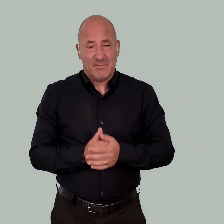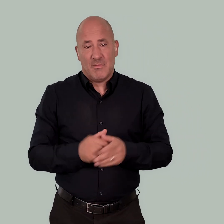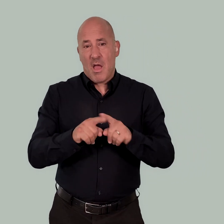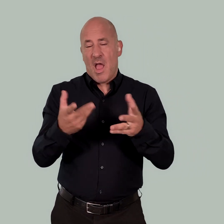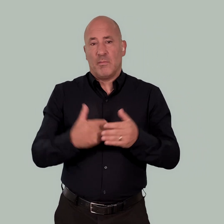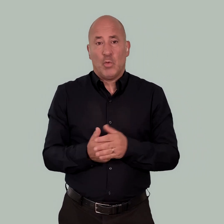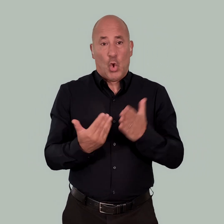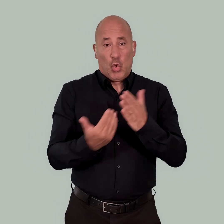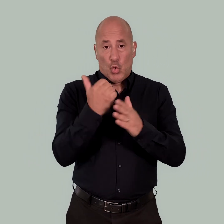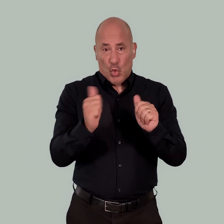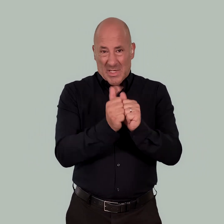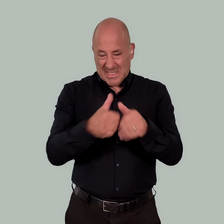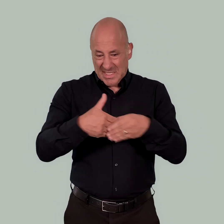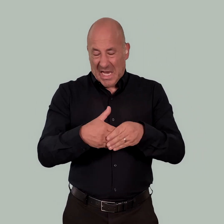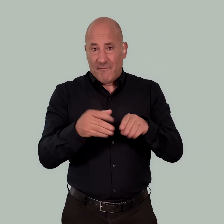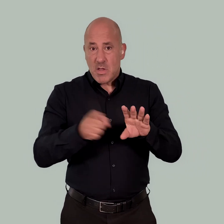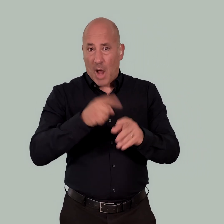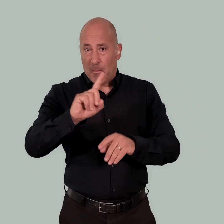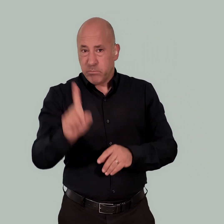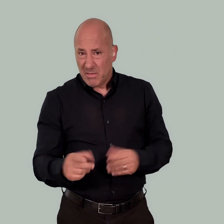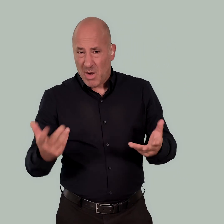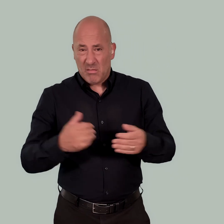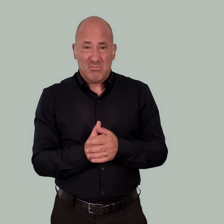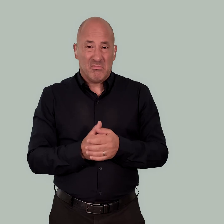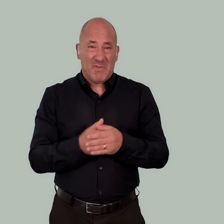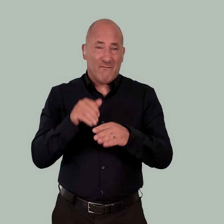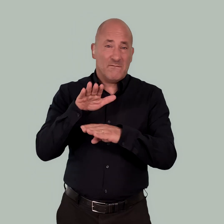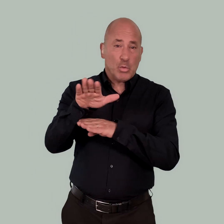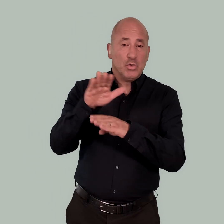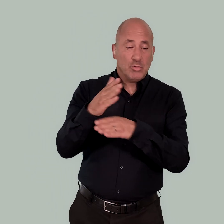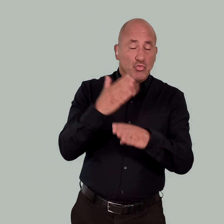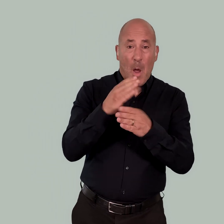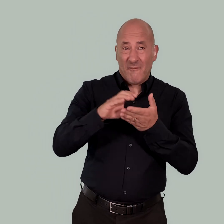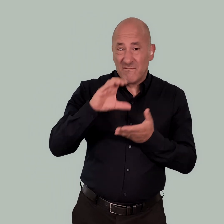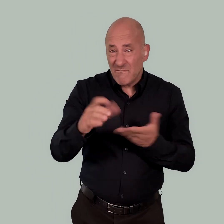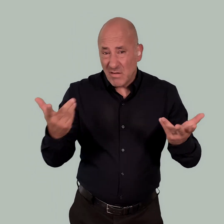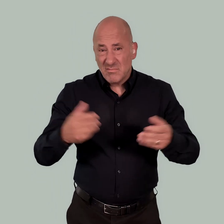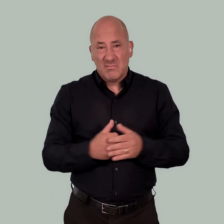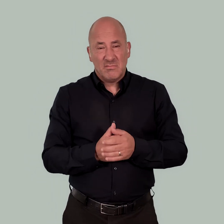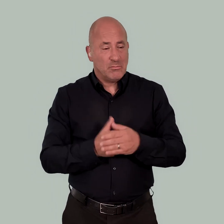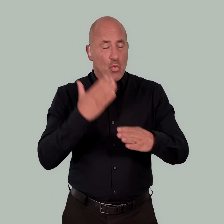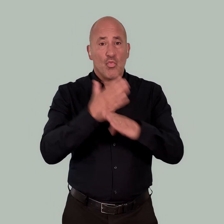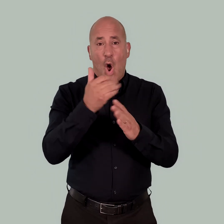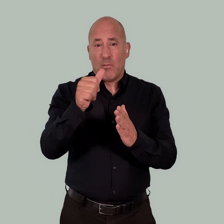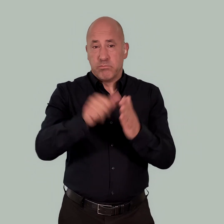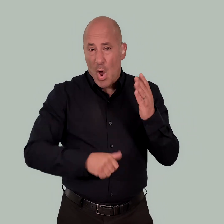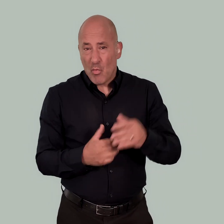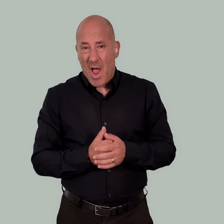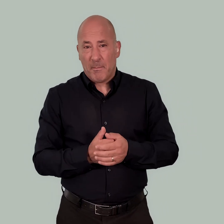New Deal for Young People. The Future Jobs Fund. The Work Programme.